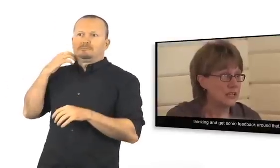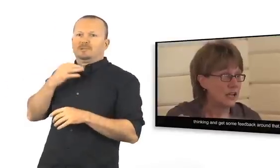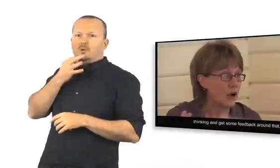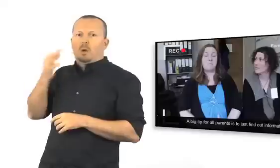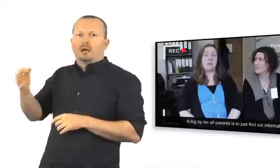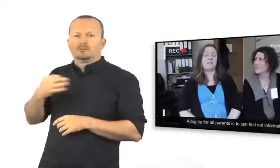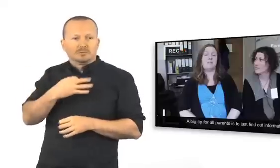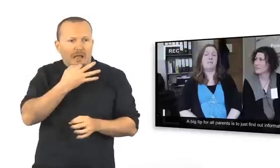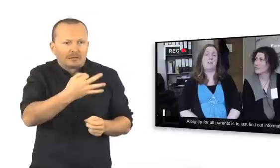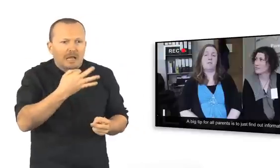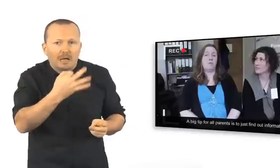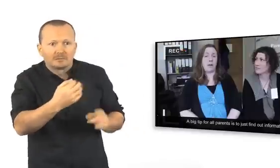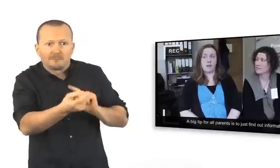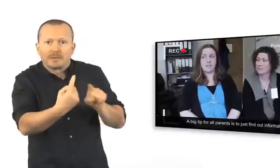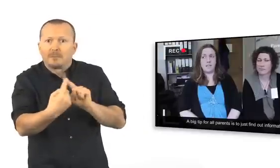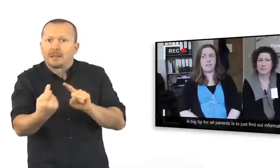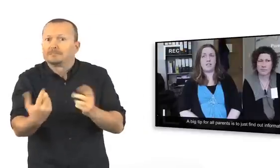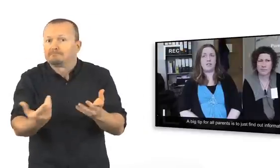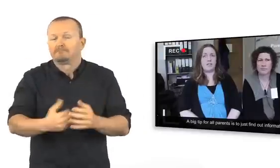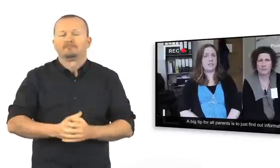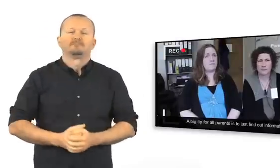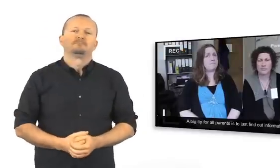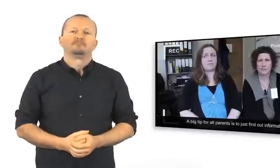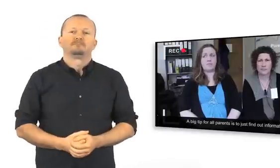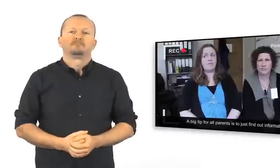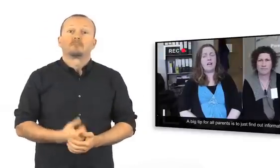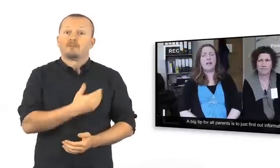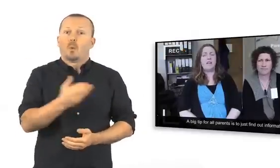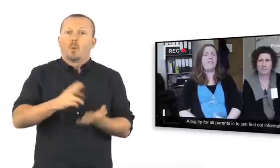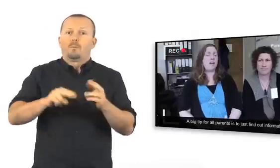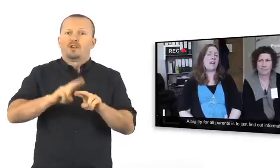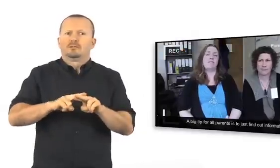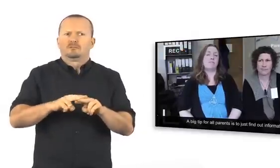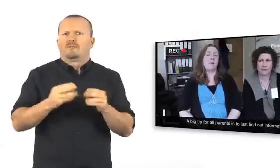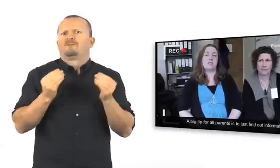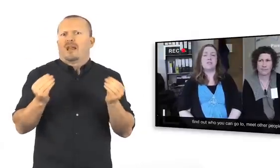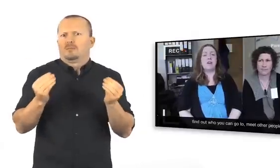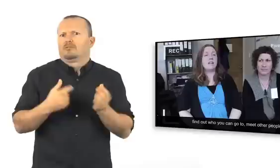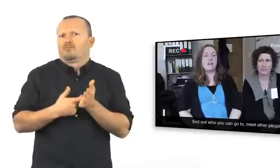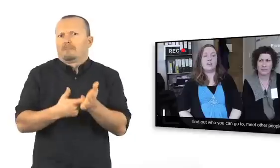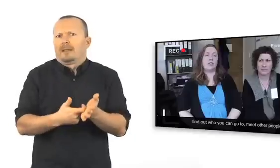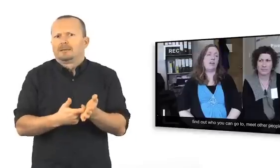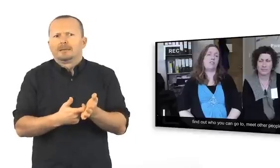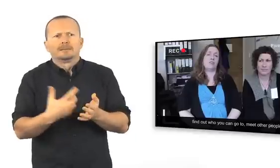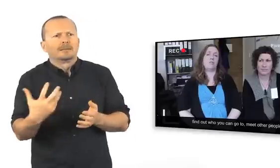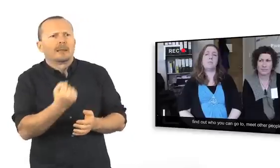Lisa: A big tip for all parents is to just find out information, find out who you can go to,